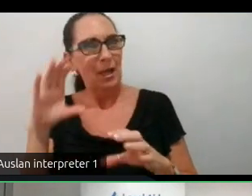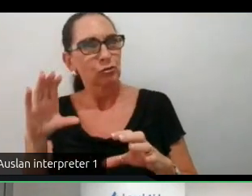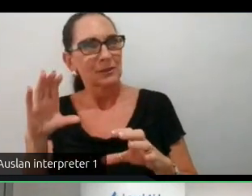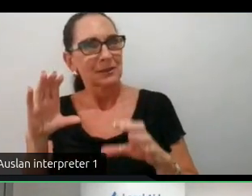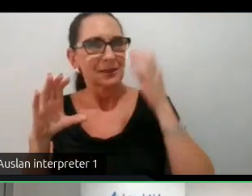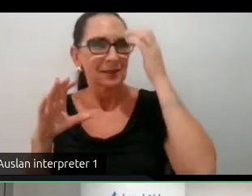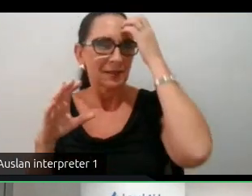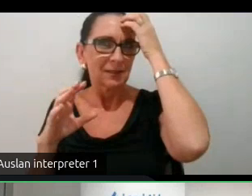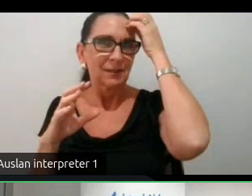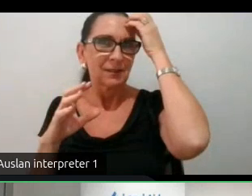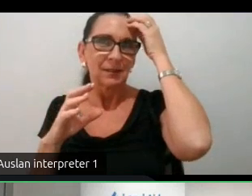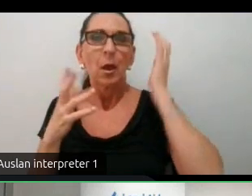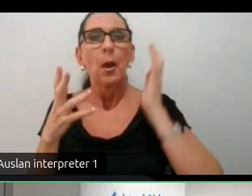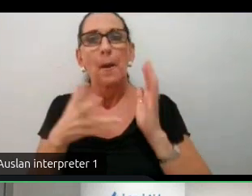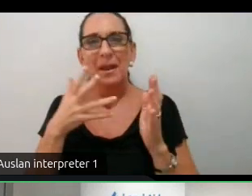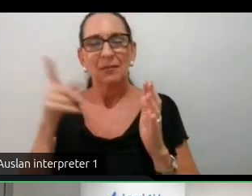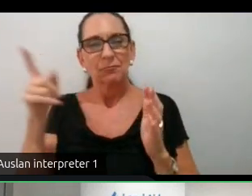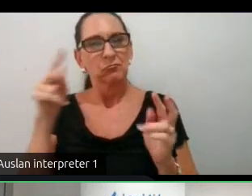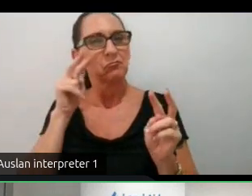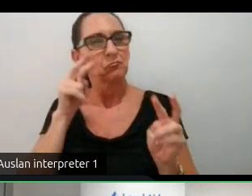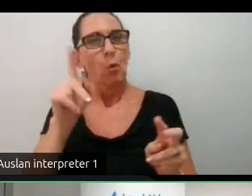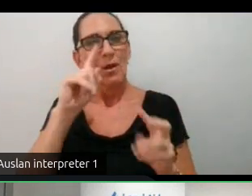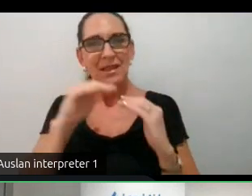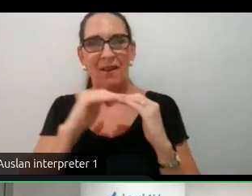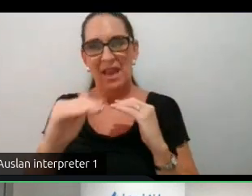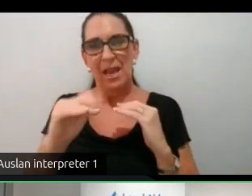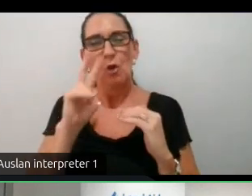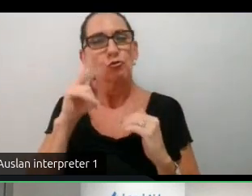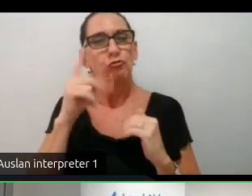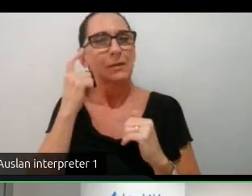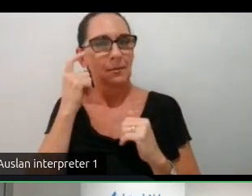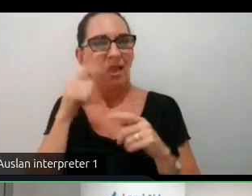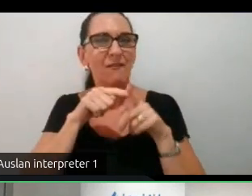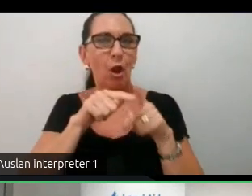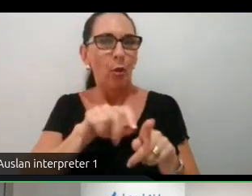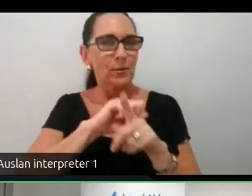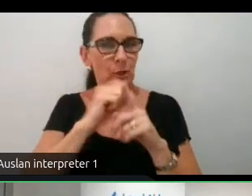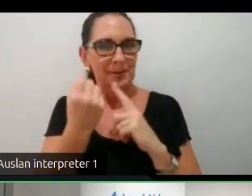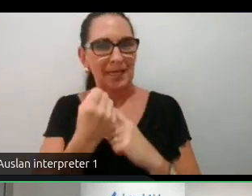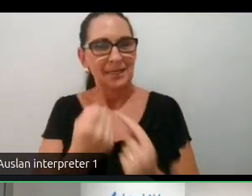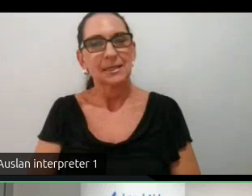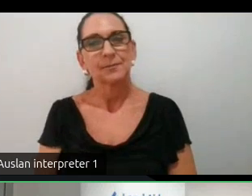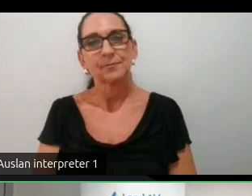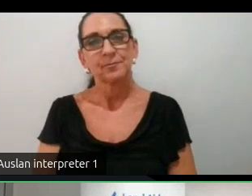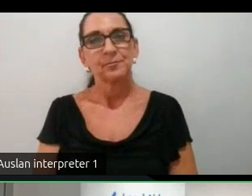they caused a delay or they look at what's fair and reasonable in the circumstances. Yeah. Now,